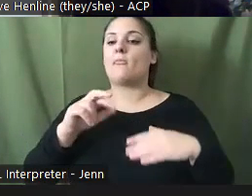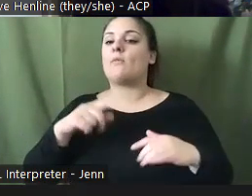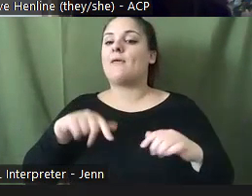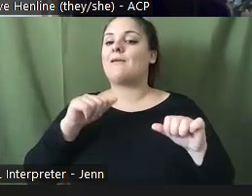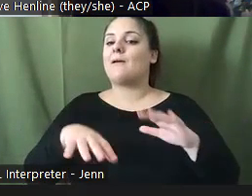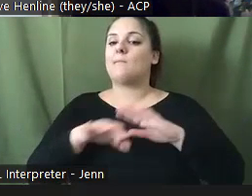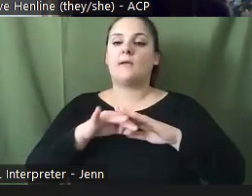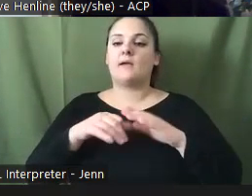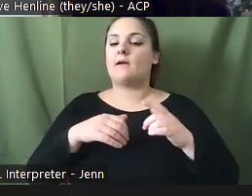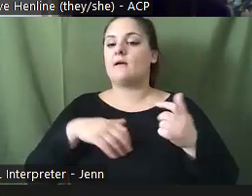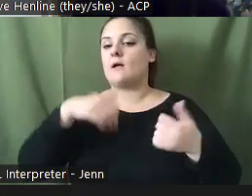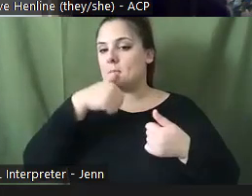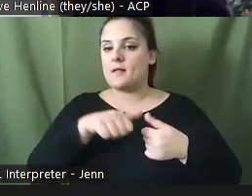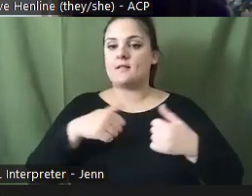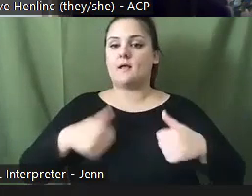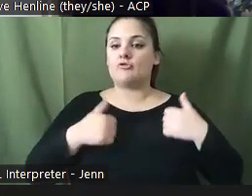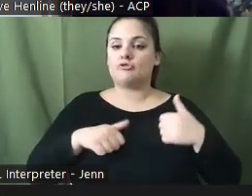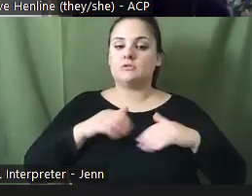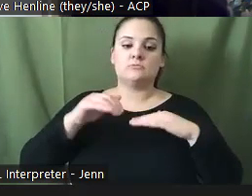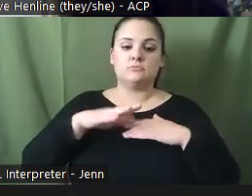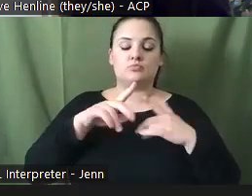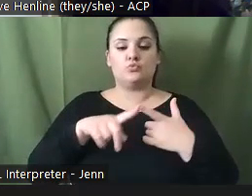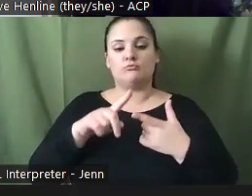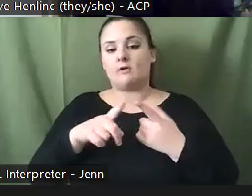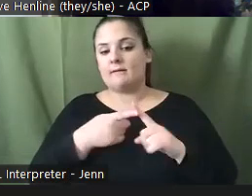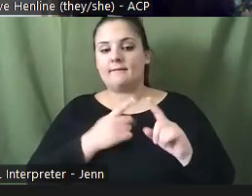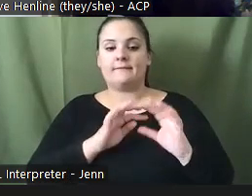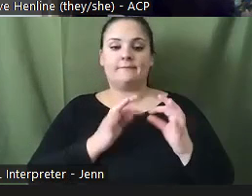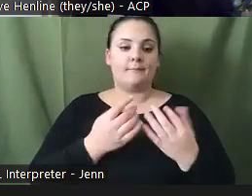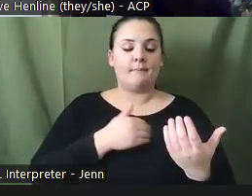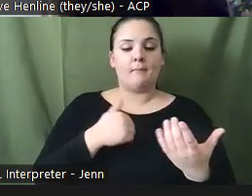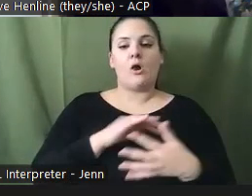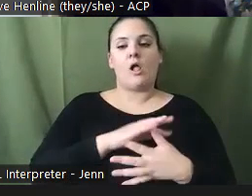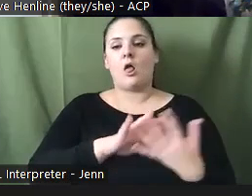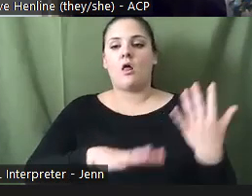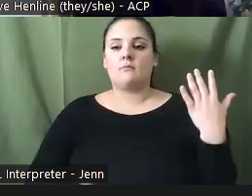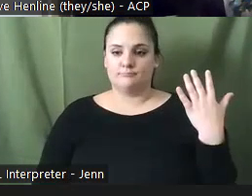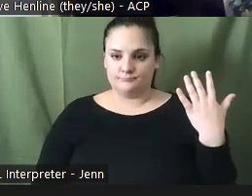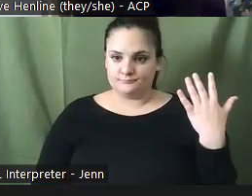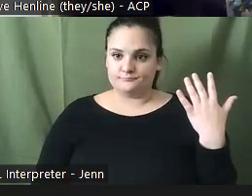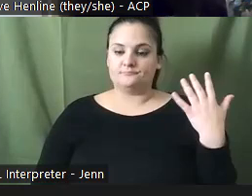to a friend or a family member that is willing to receive the package on their behalf.